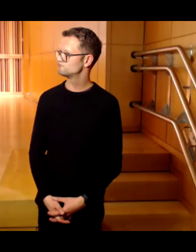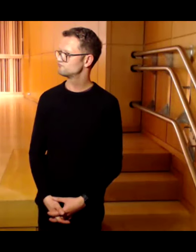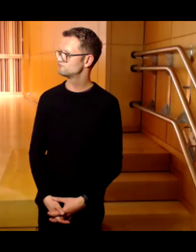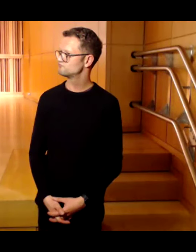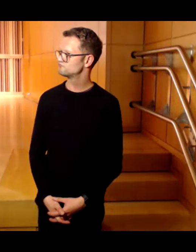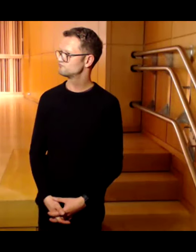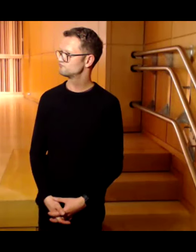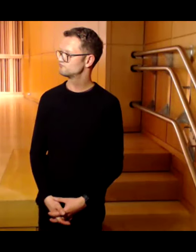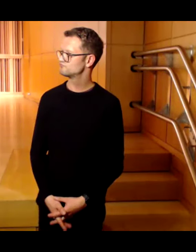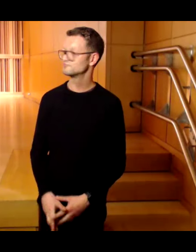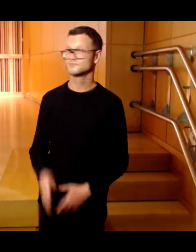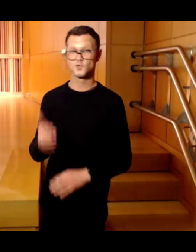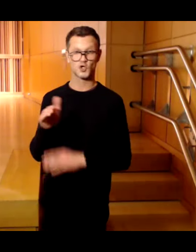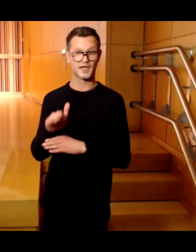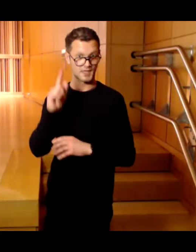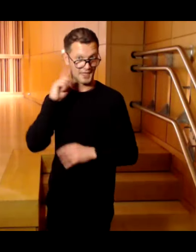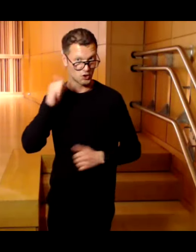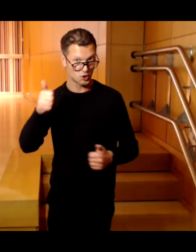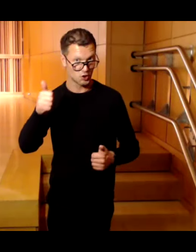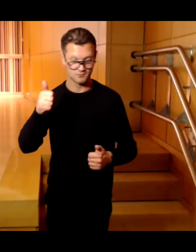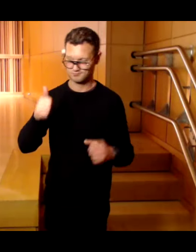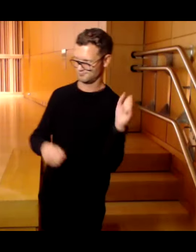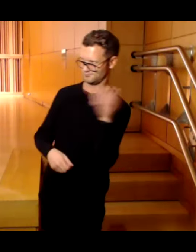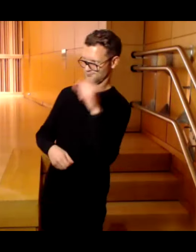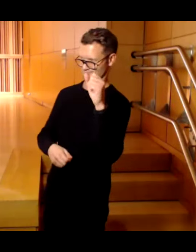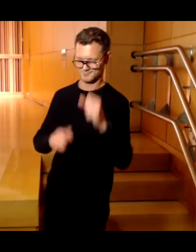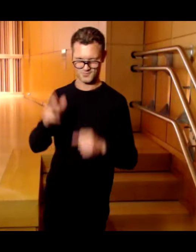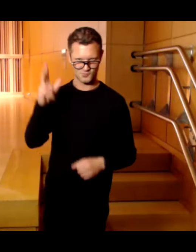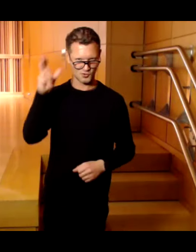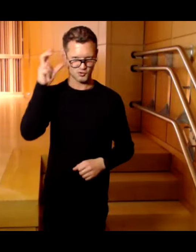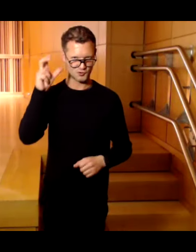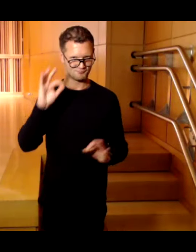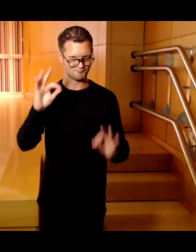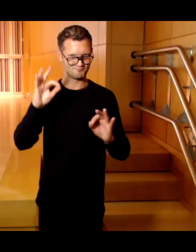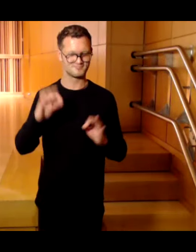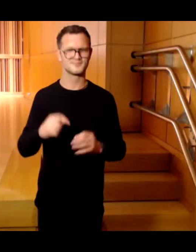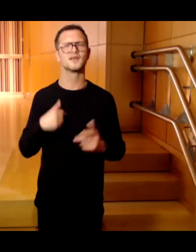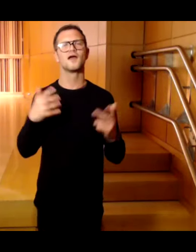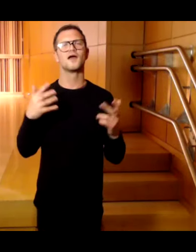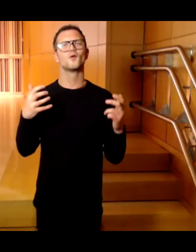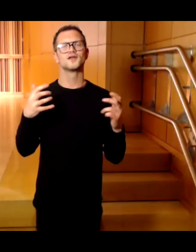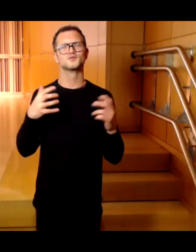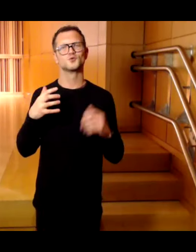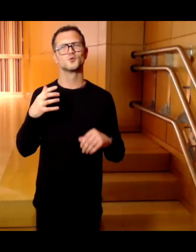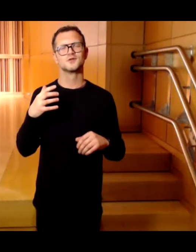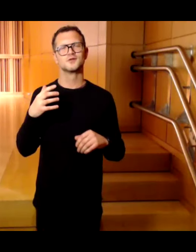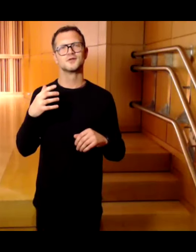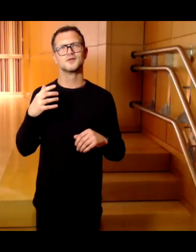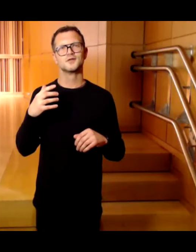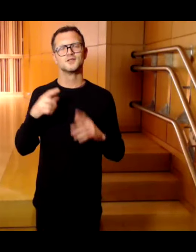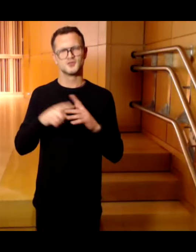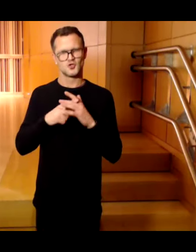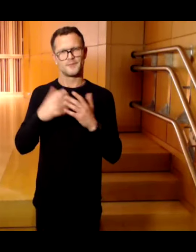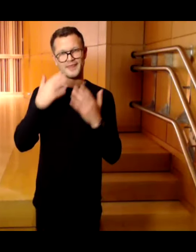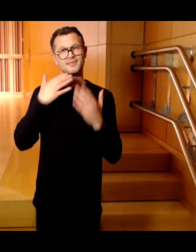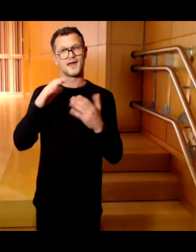Good evening, can you hear me? Yes, okay. I want to begin, uh… by thanking CLAGS.